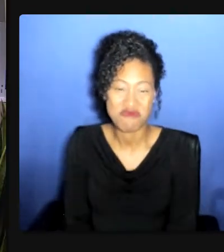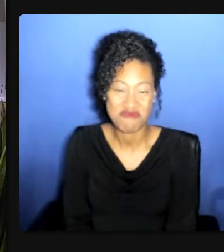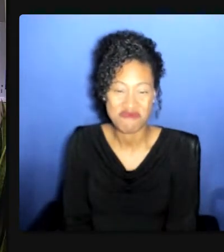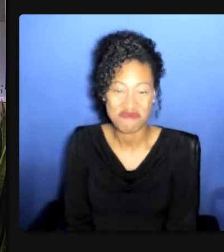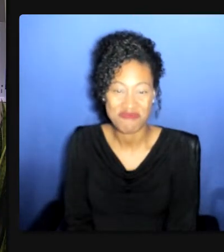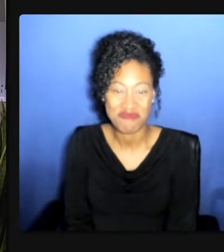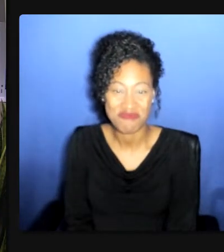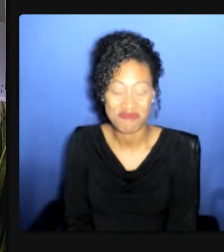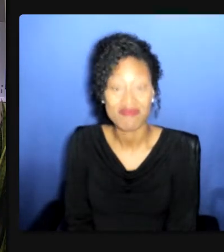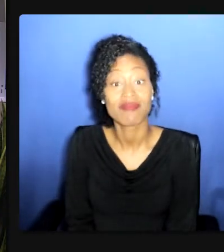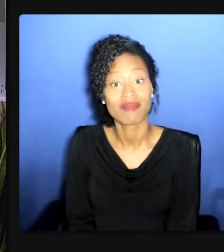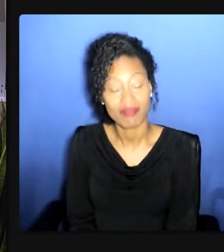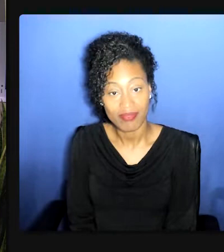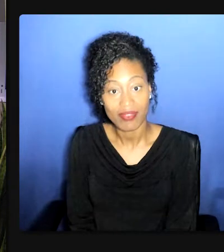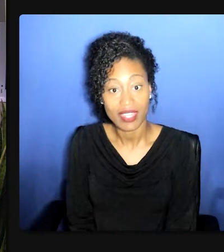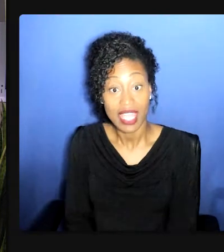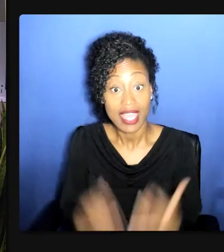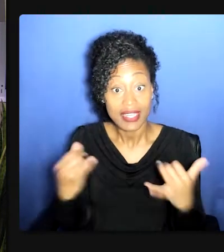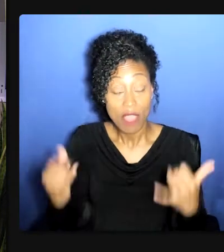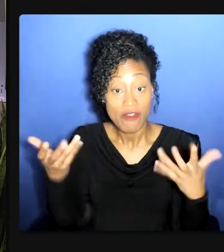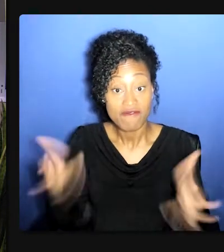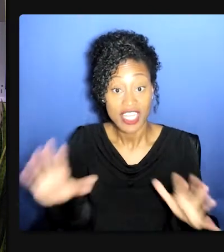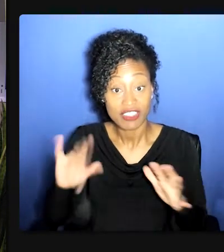Now we've finished adding the build, are we done?